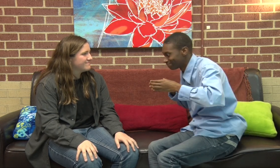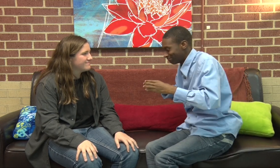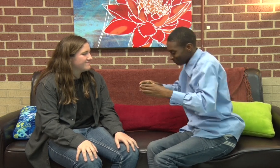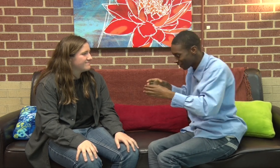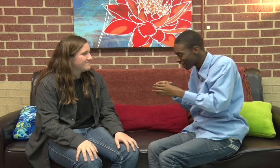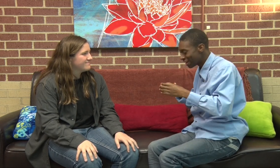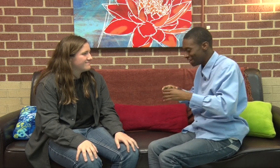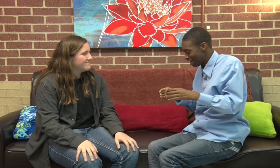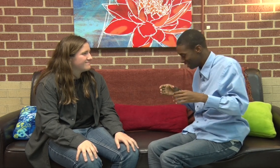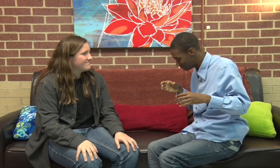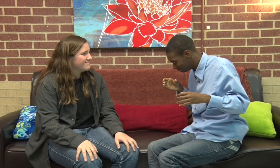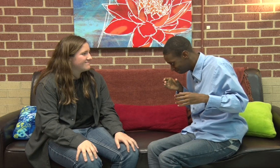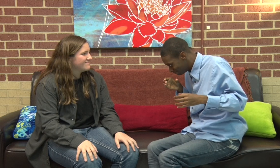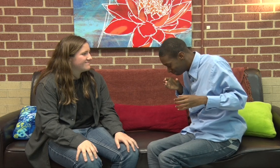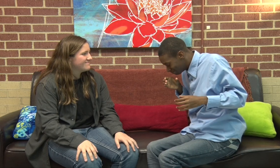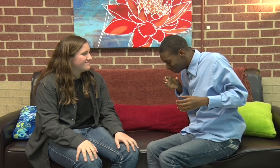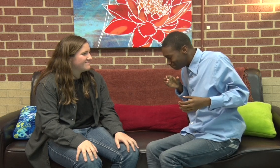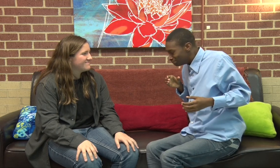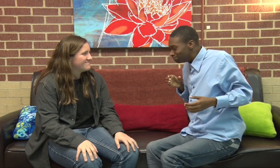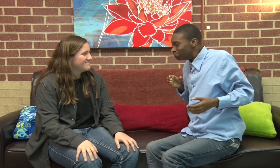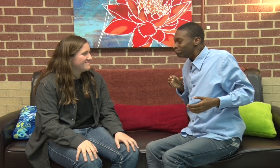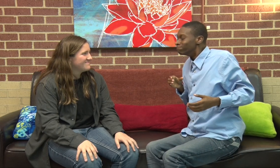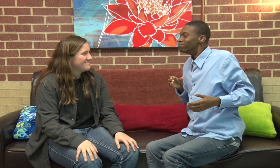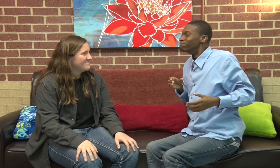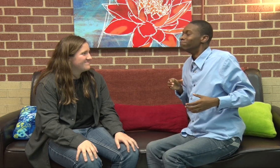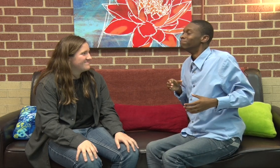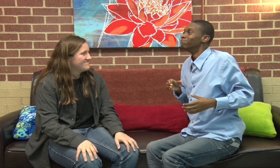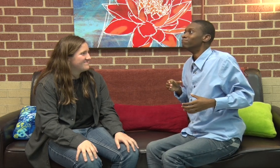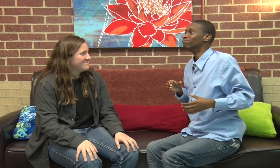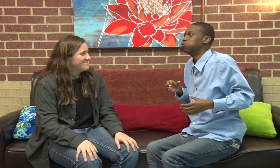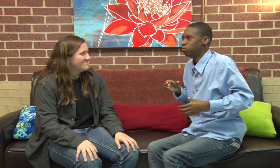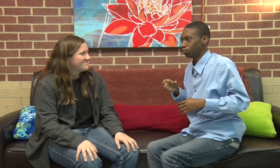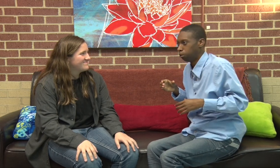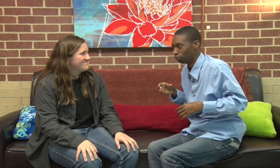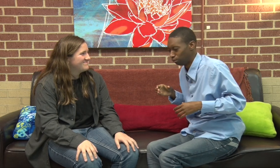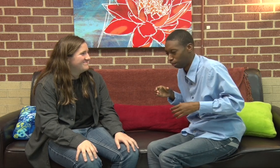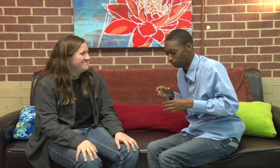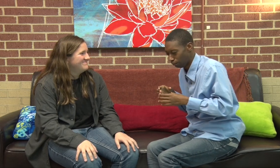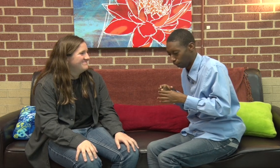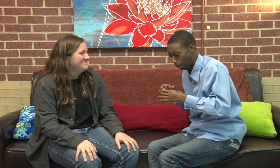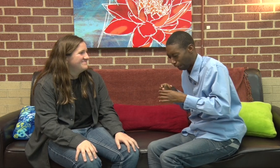And he poured them all together, and then he lifted the mixture to his nose and he smelled